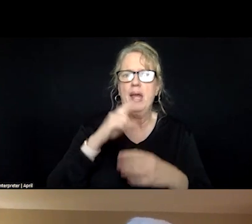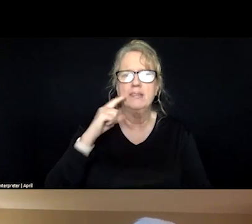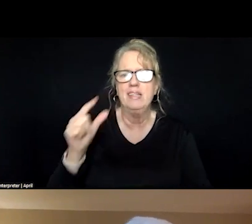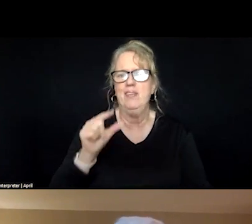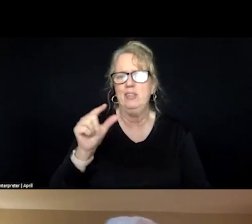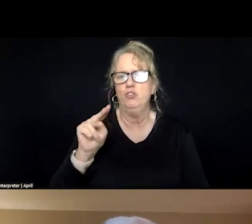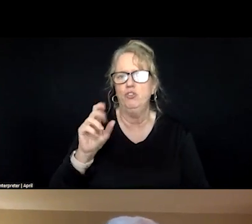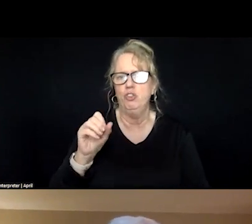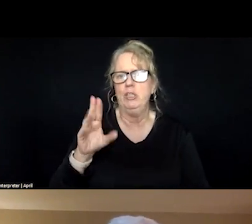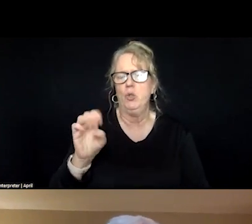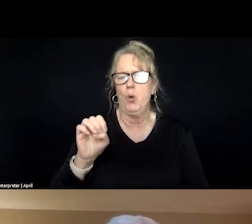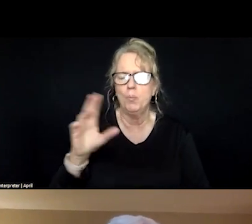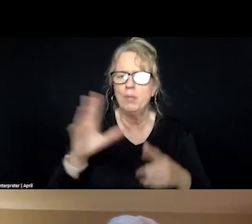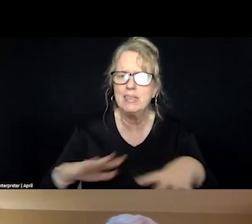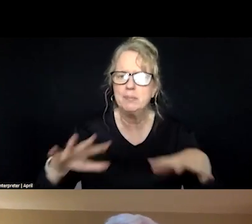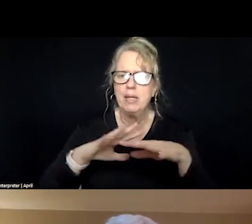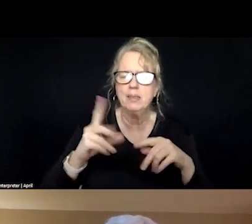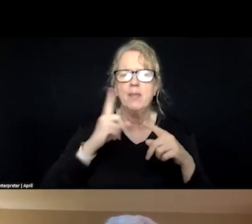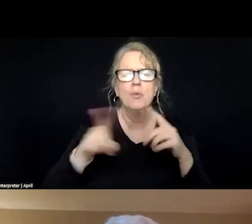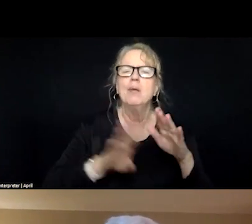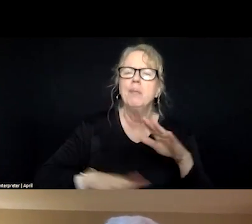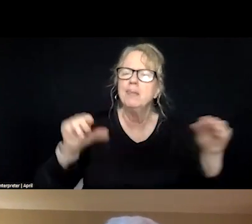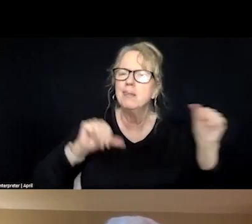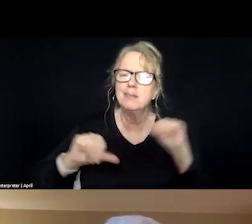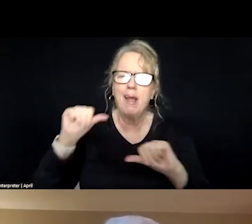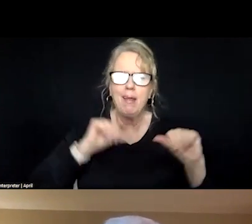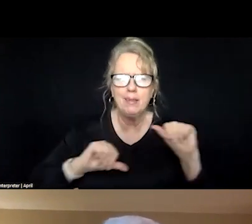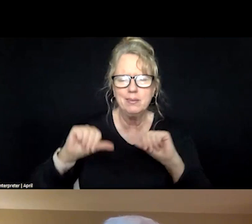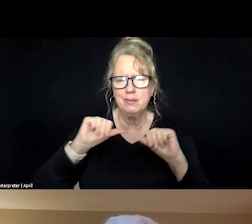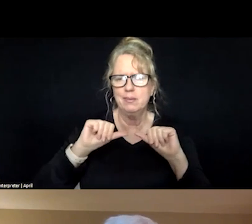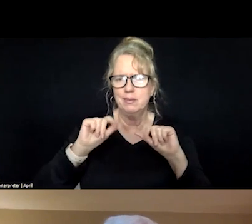WITH THE BASIC SCIENCE, BUT WITH GOOD LEADERSHIP, THAT IS THE ONE